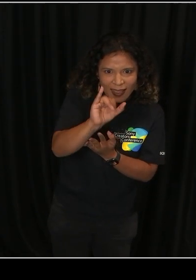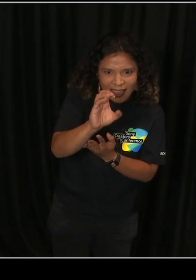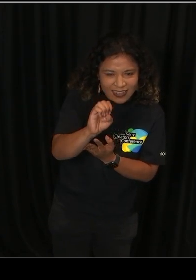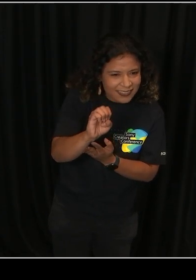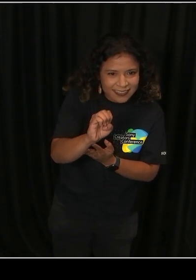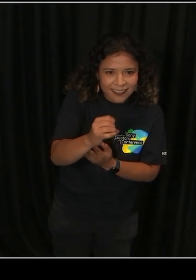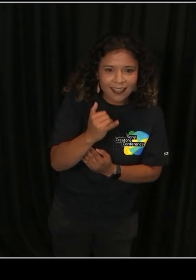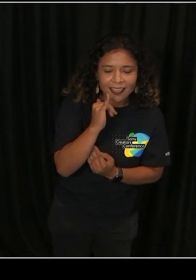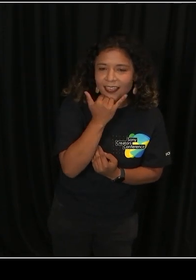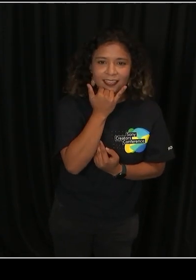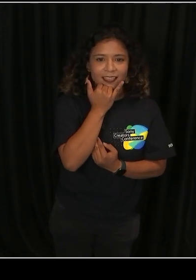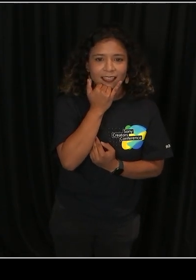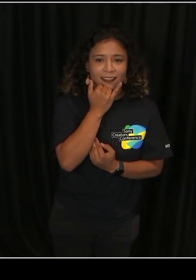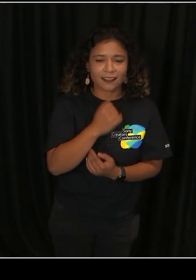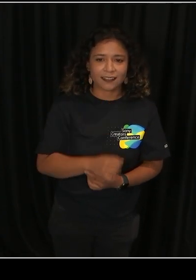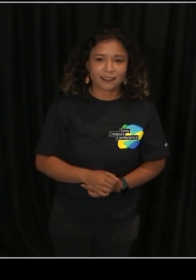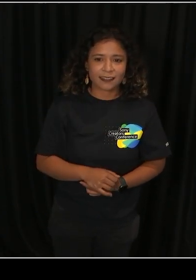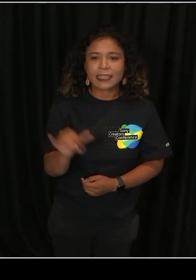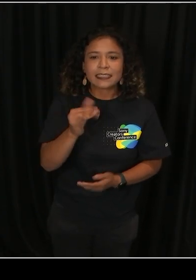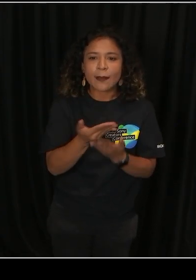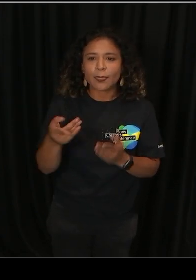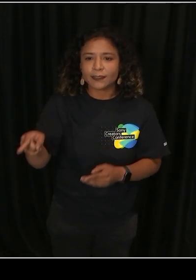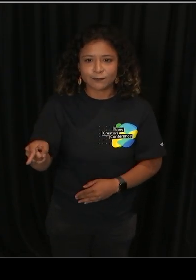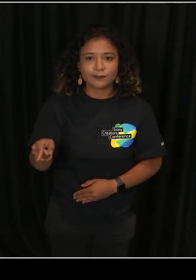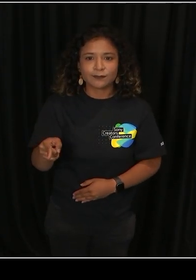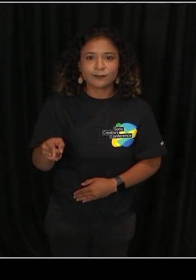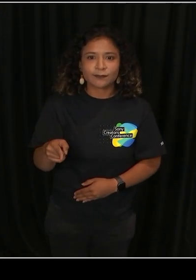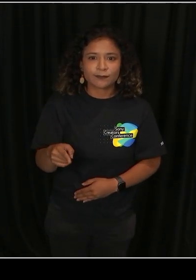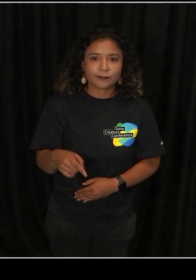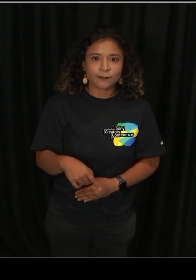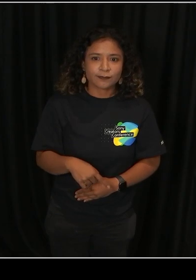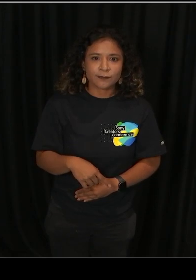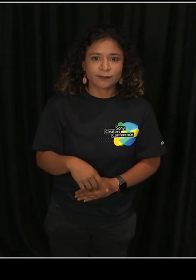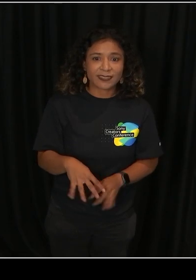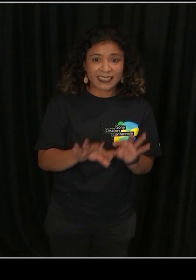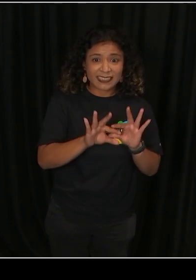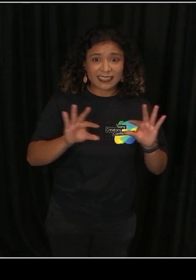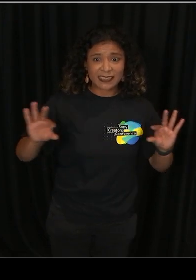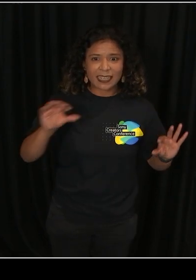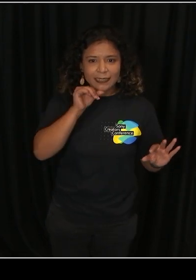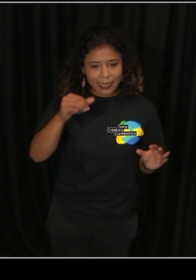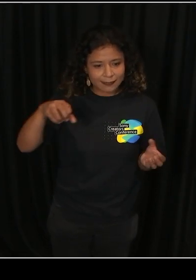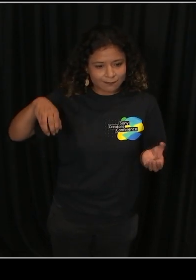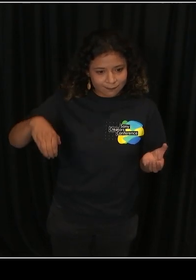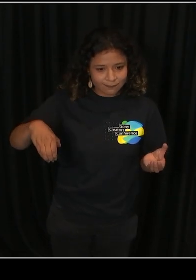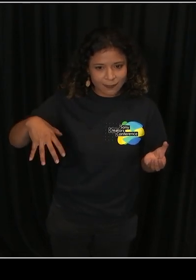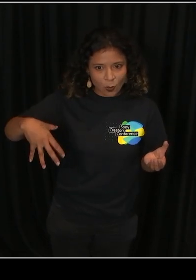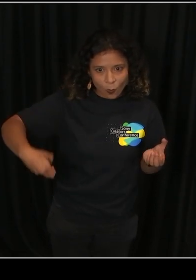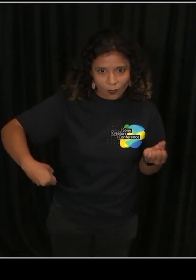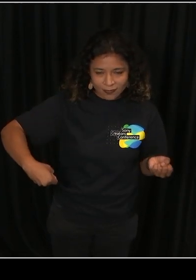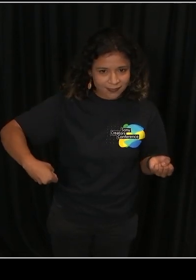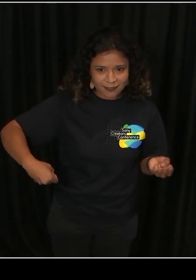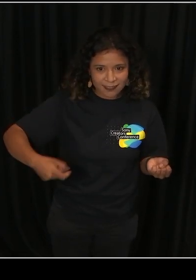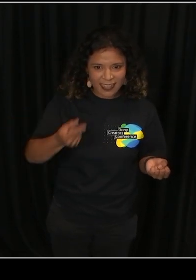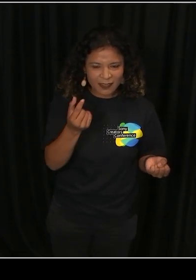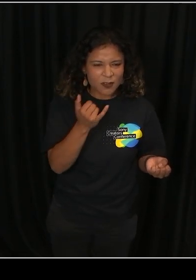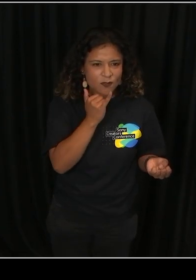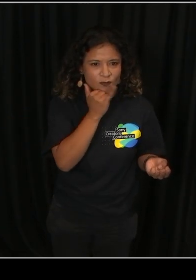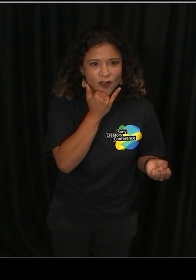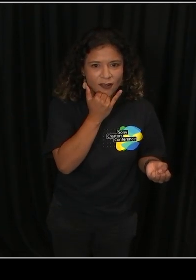It's also going through the ice. We see the same thing here where the stick is not really in his hands. His hand is a little bit turned and he's also going through the ice.